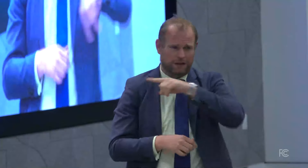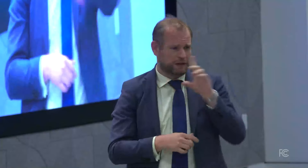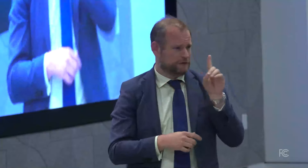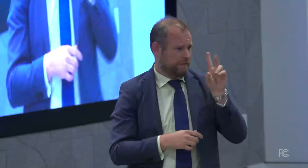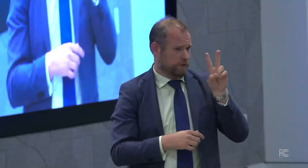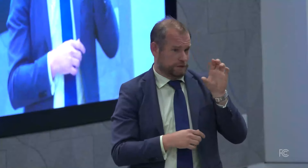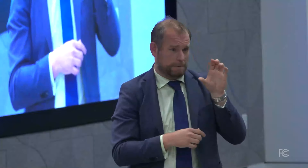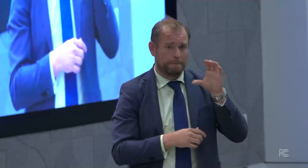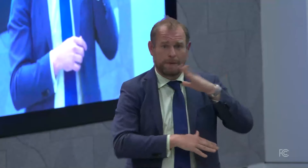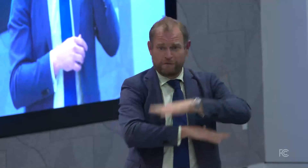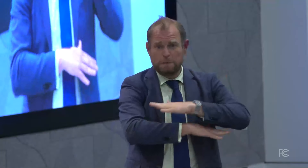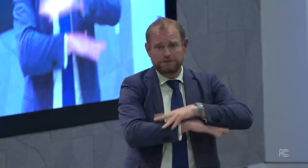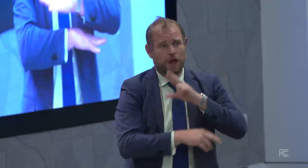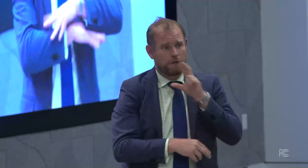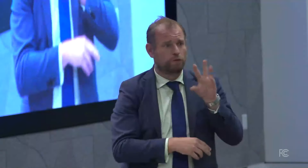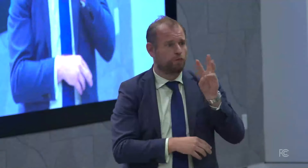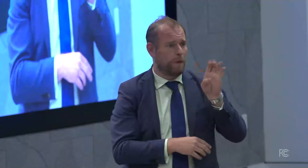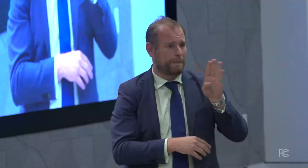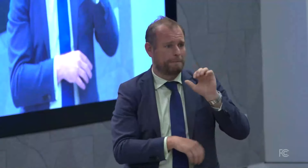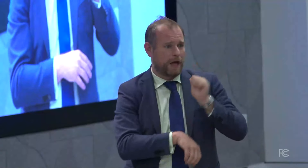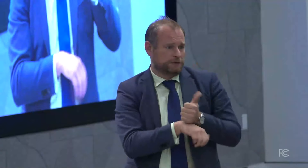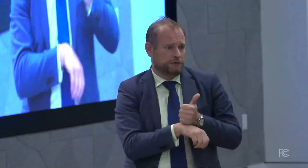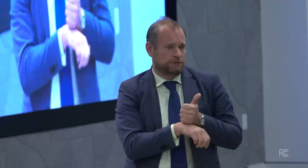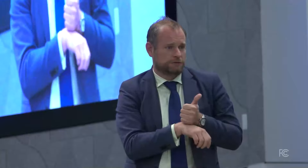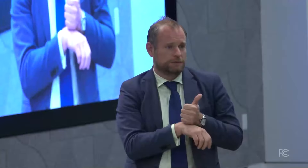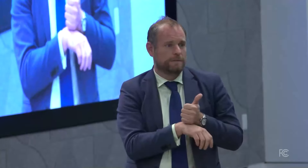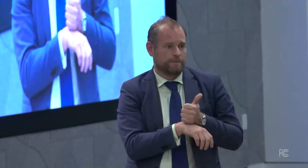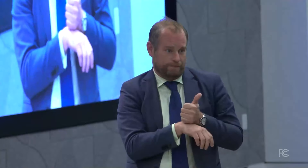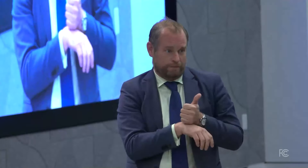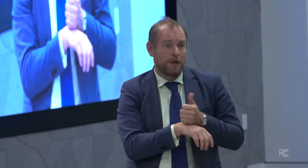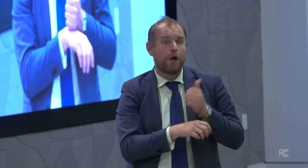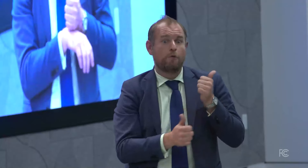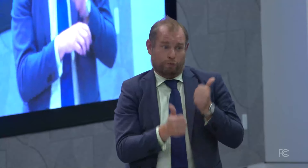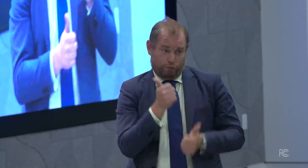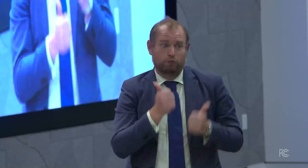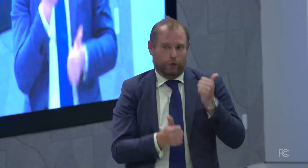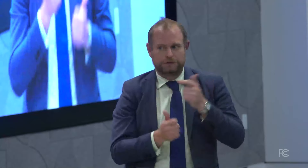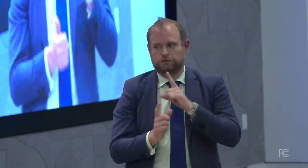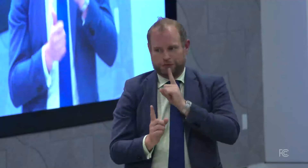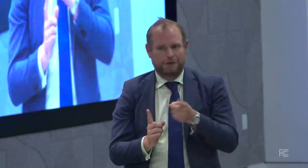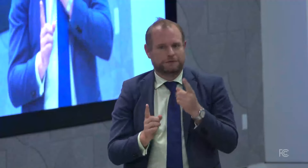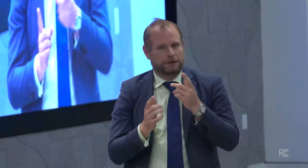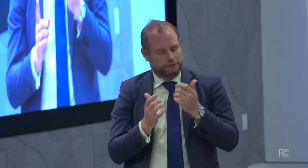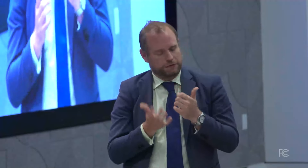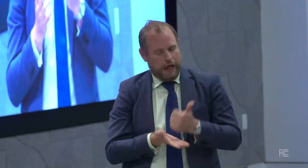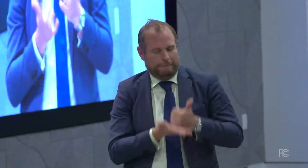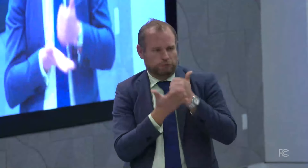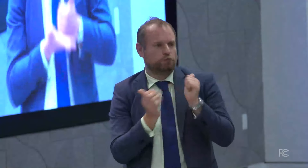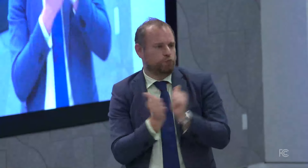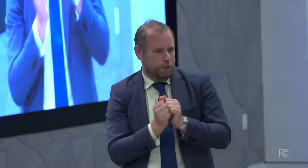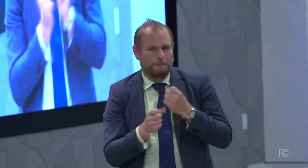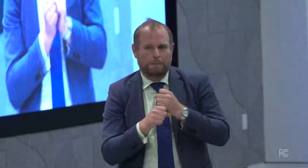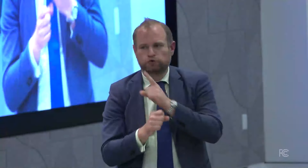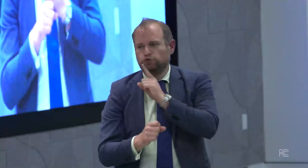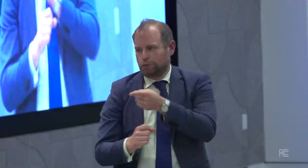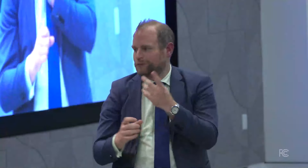I WOULD ALSO SAY THAT THERE ARE INCREASED SECURITY ISSUES AND MEASURES IN PLACE AT ALL OF OUR AGENCIES.